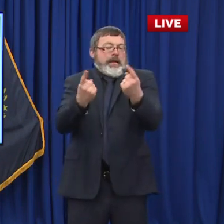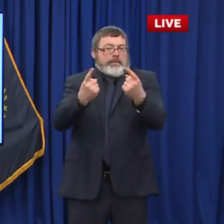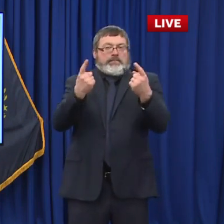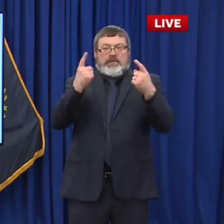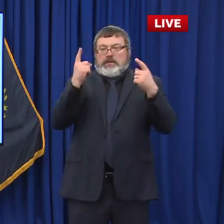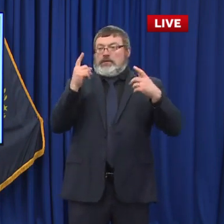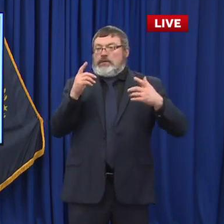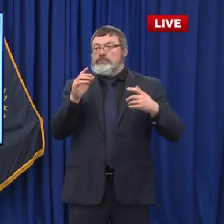PACKAGE PAST.